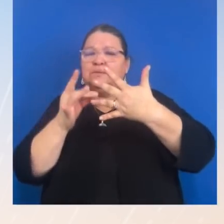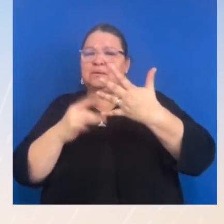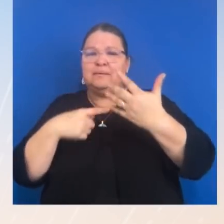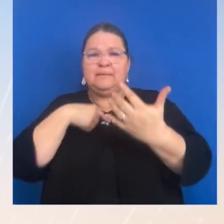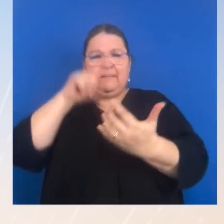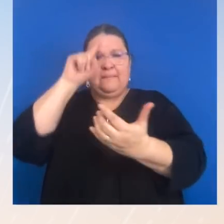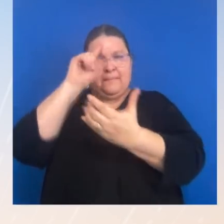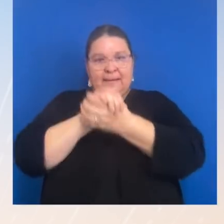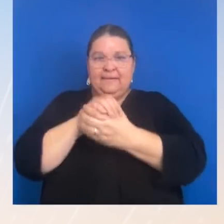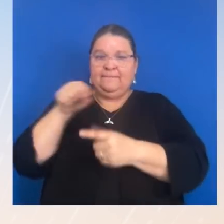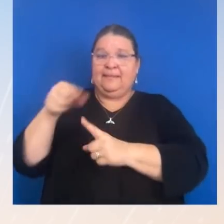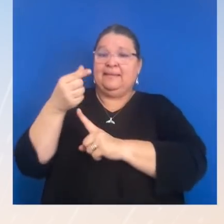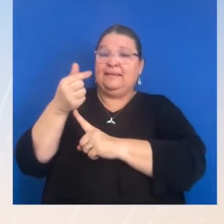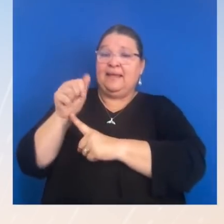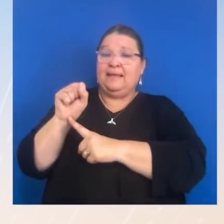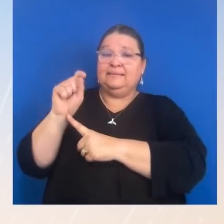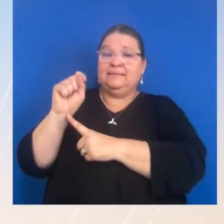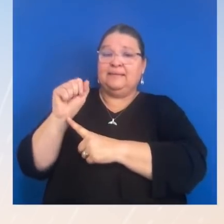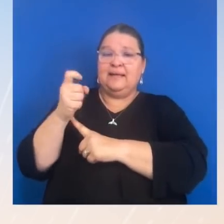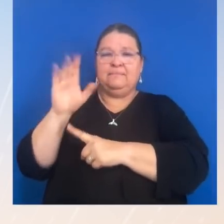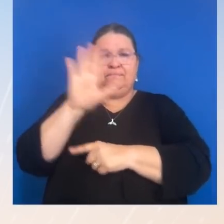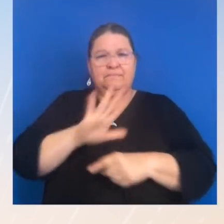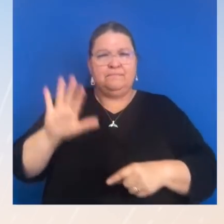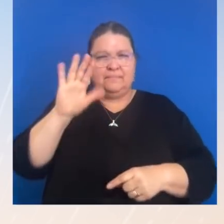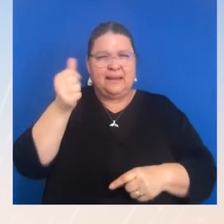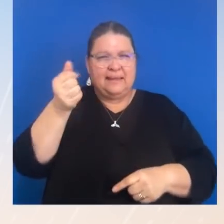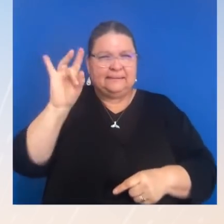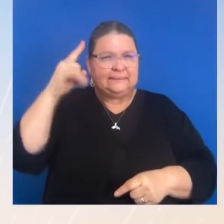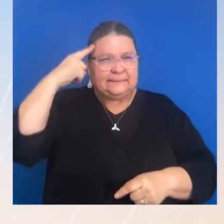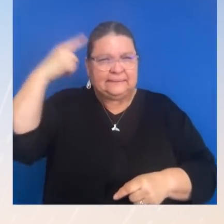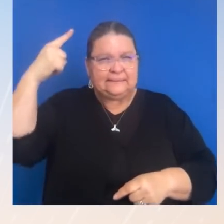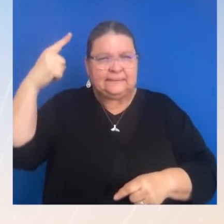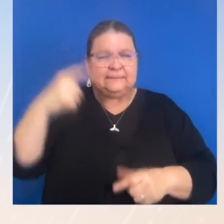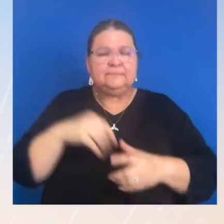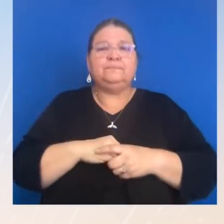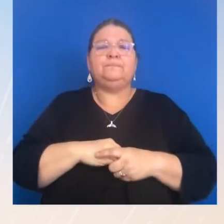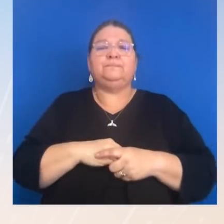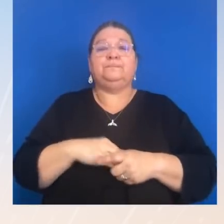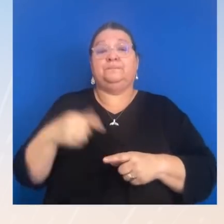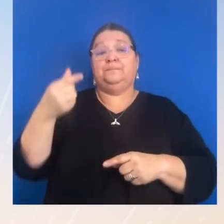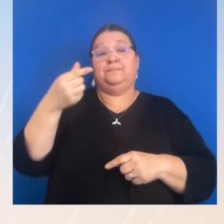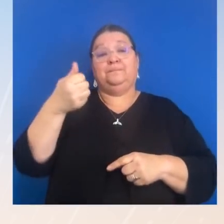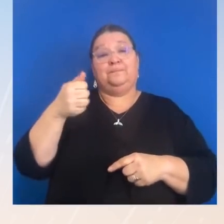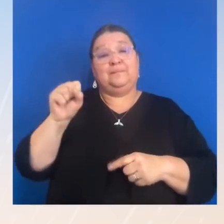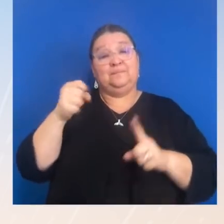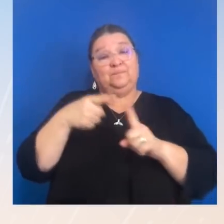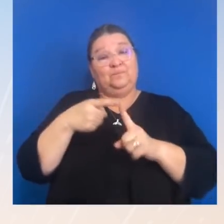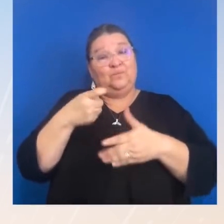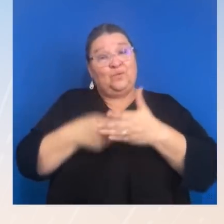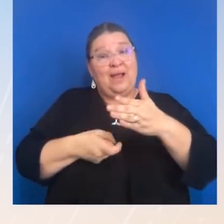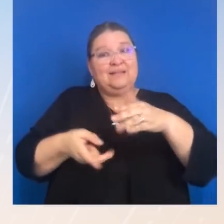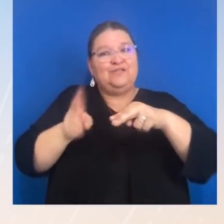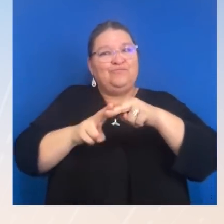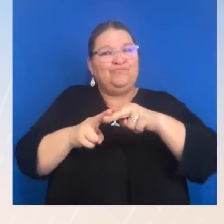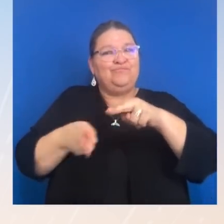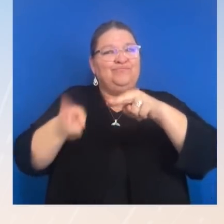And obviously, gas has gone up by a larger amount than that. So, we will consider a range of options. But the biggest impact we believe we can have